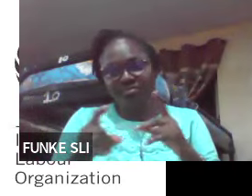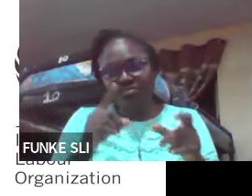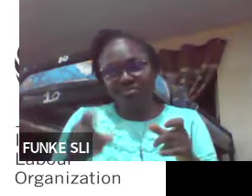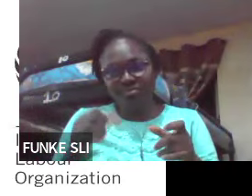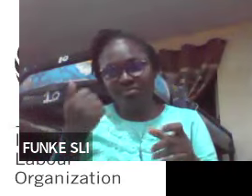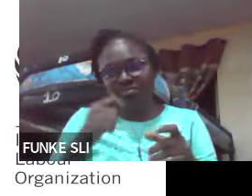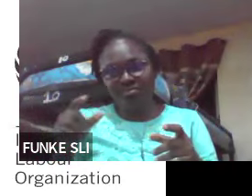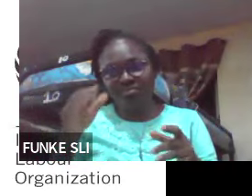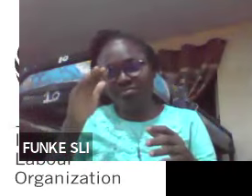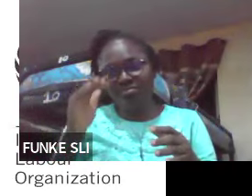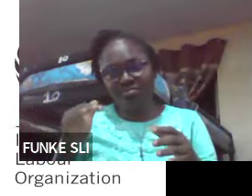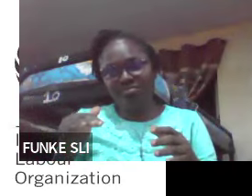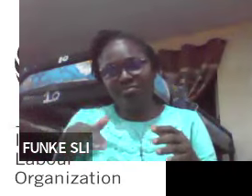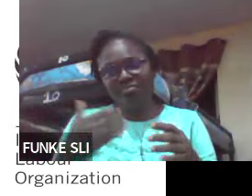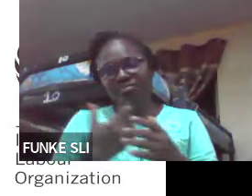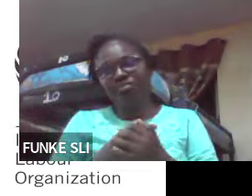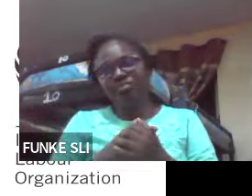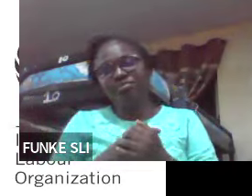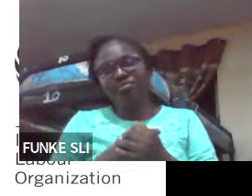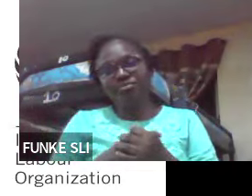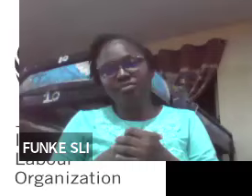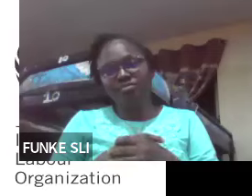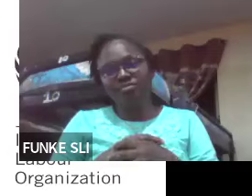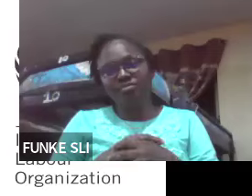sola bakre: Comments before we close up.